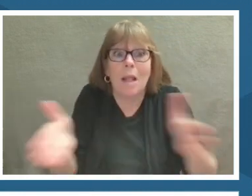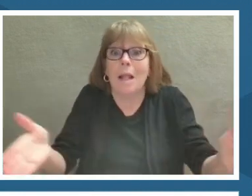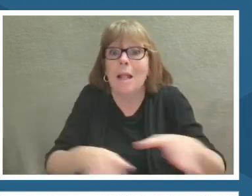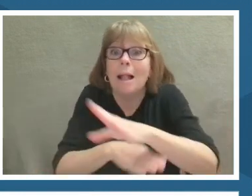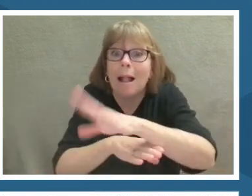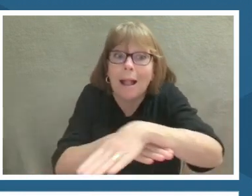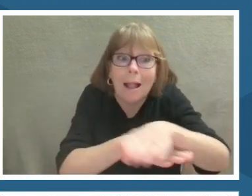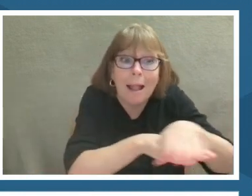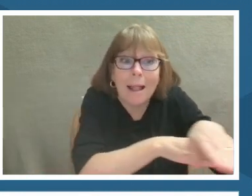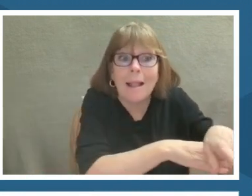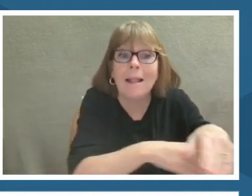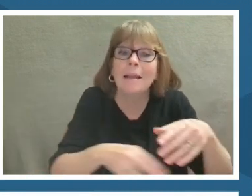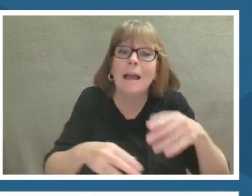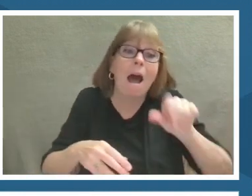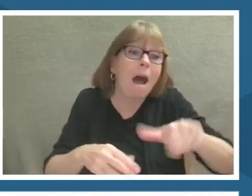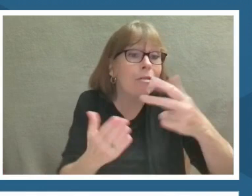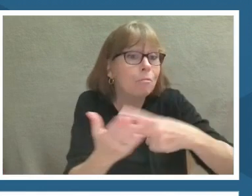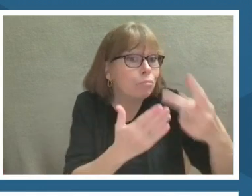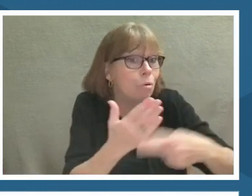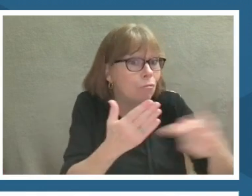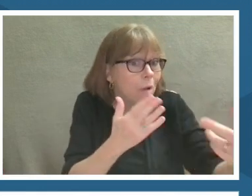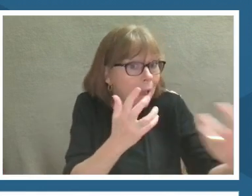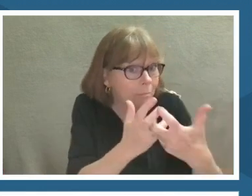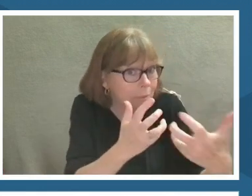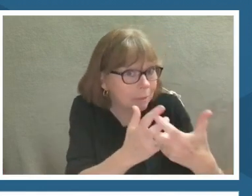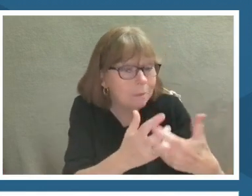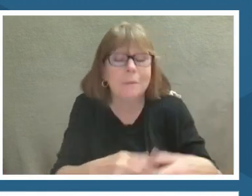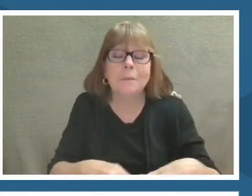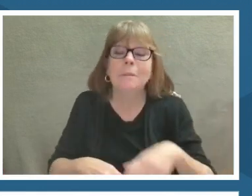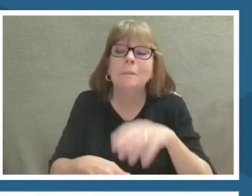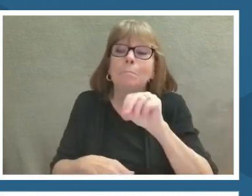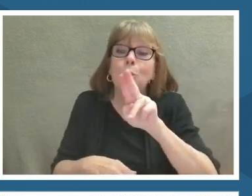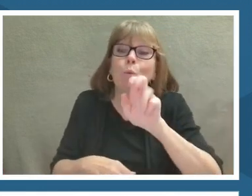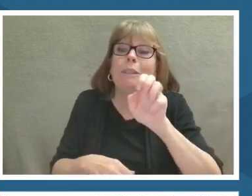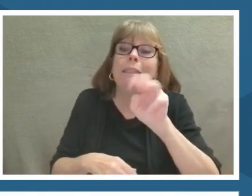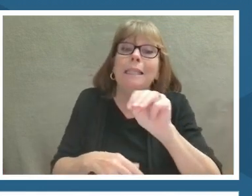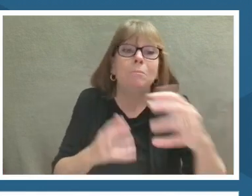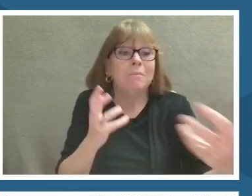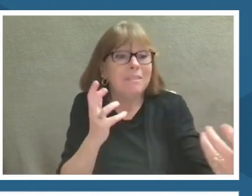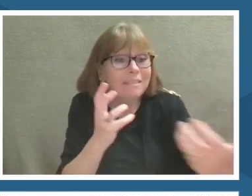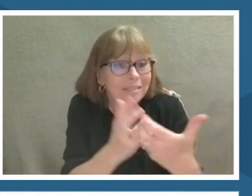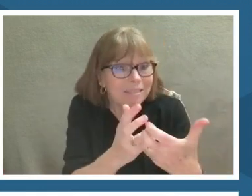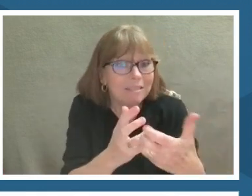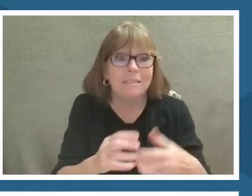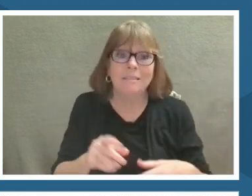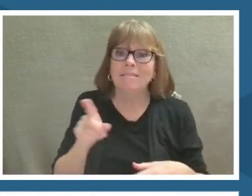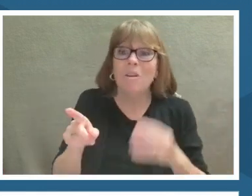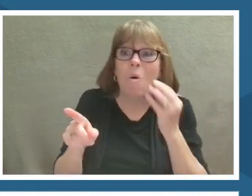what kind of things could be most would be most helpful to you so i'm thinking